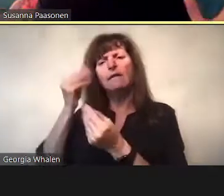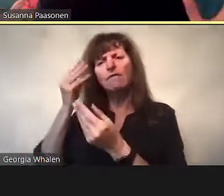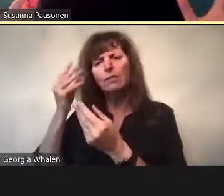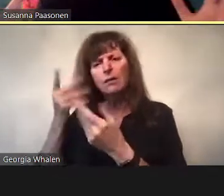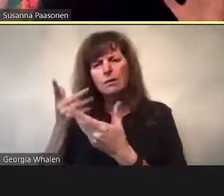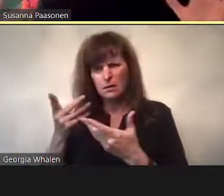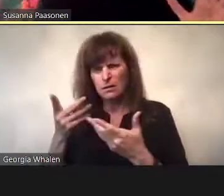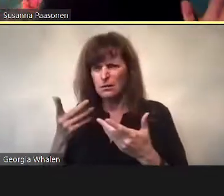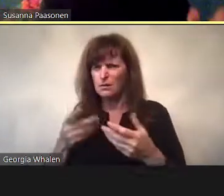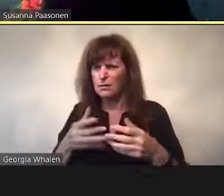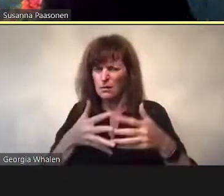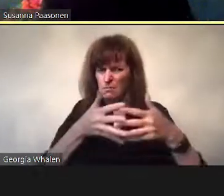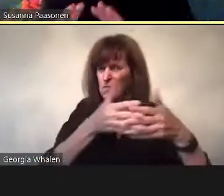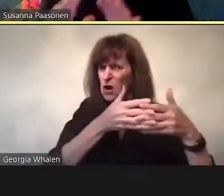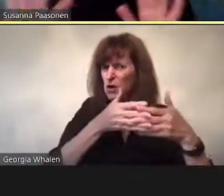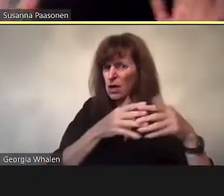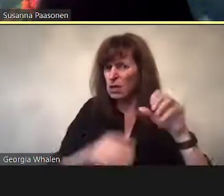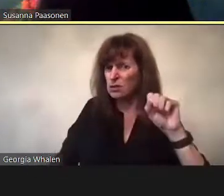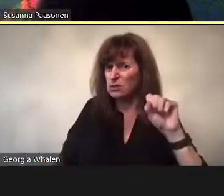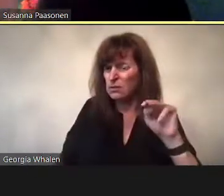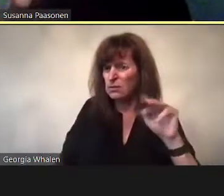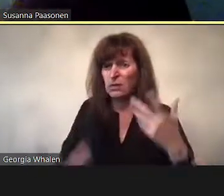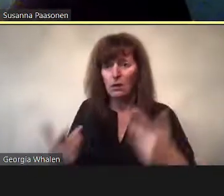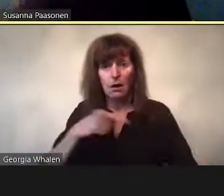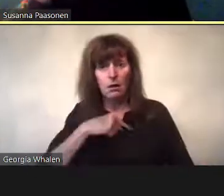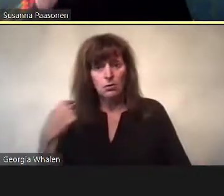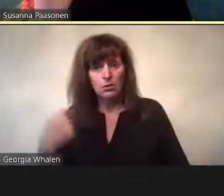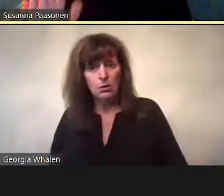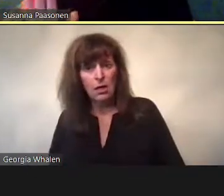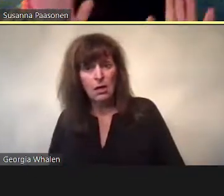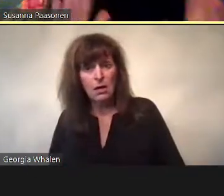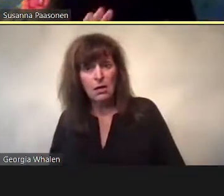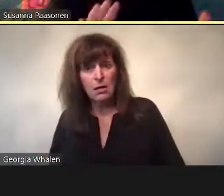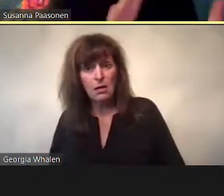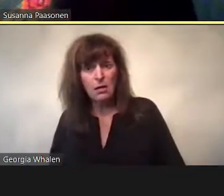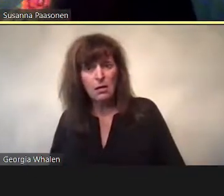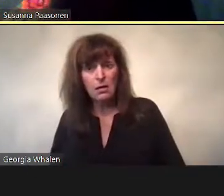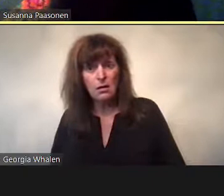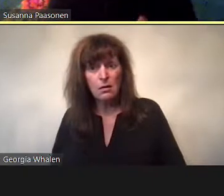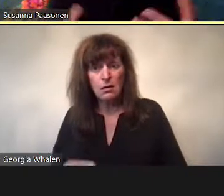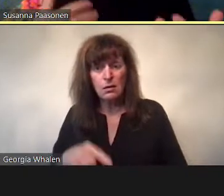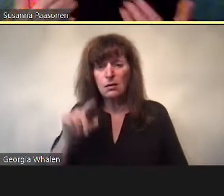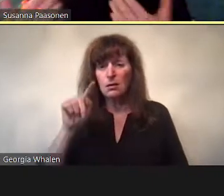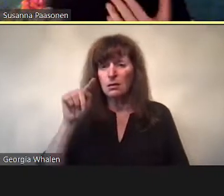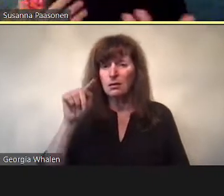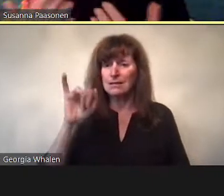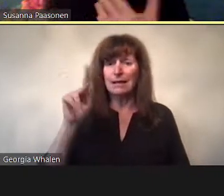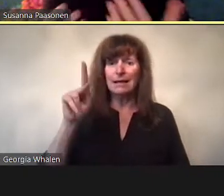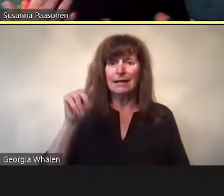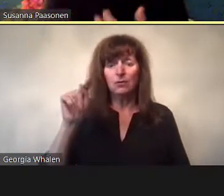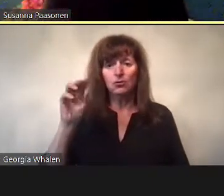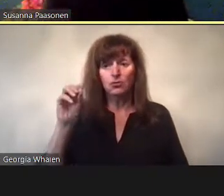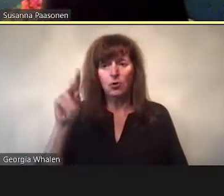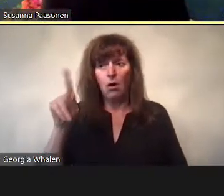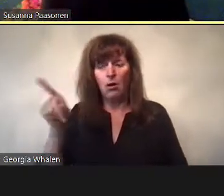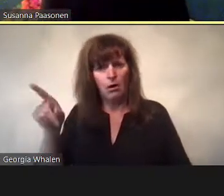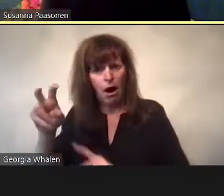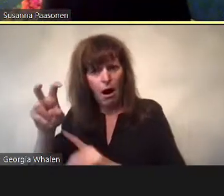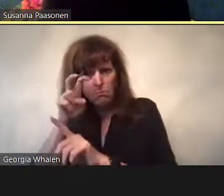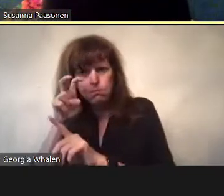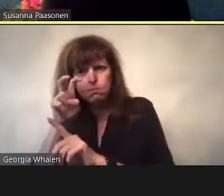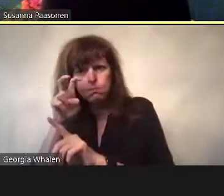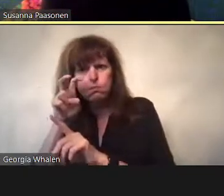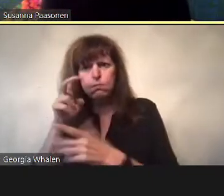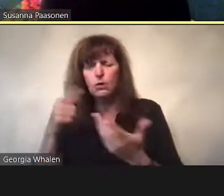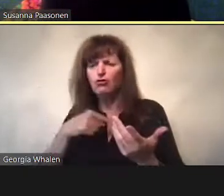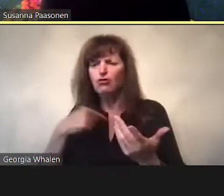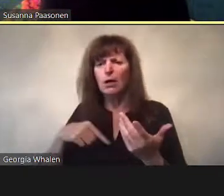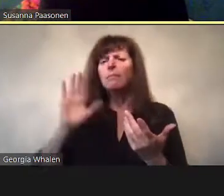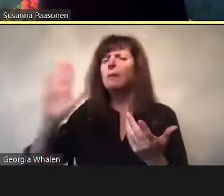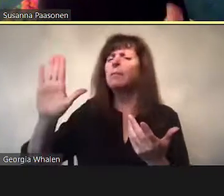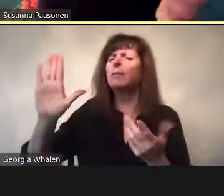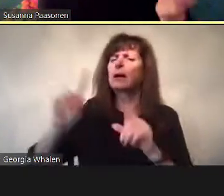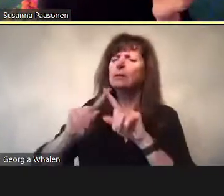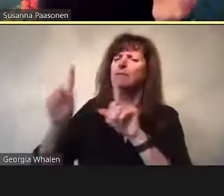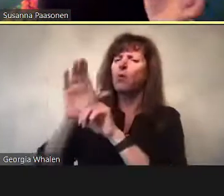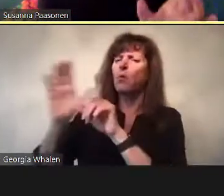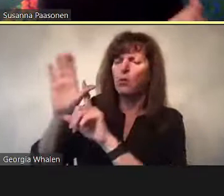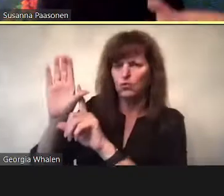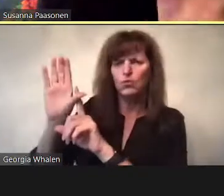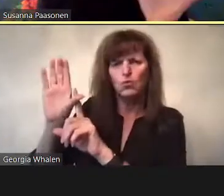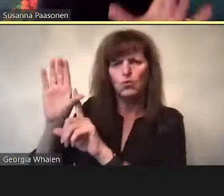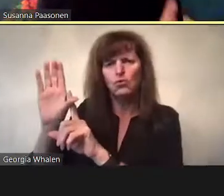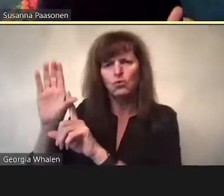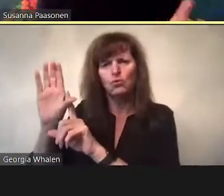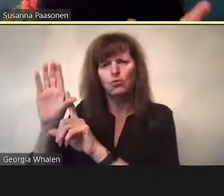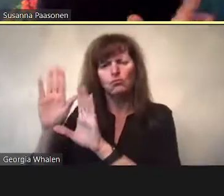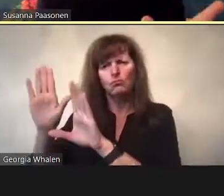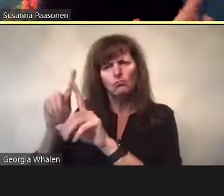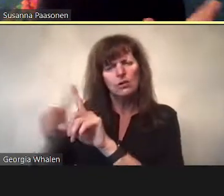They want family friendly ambiance to happen.